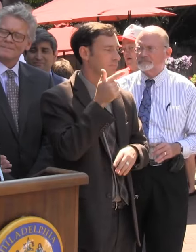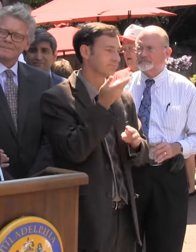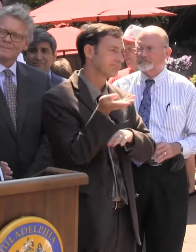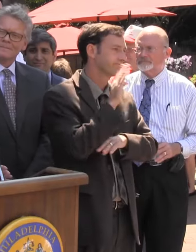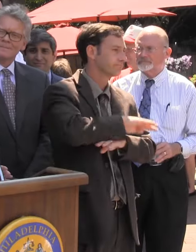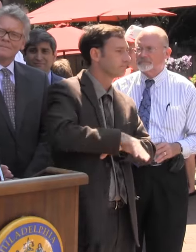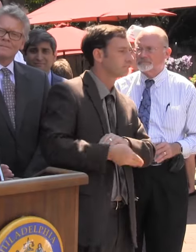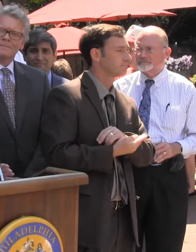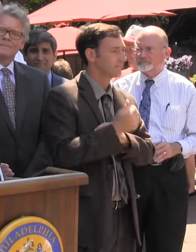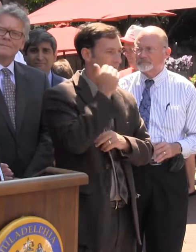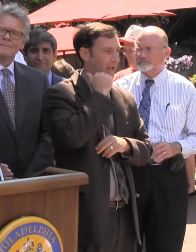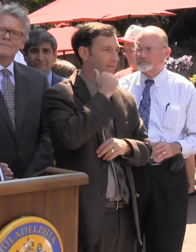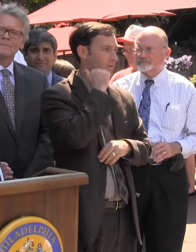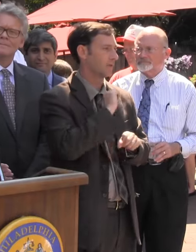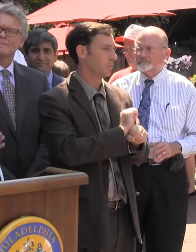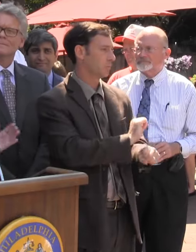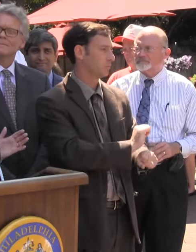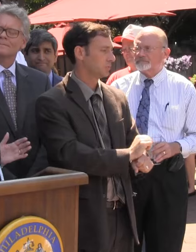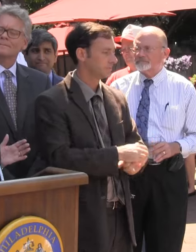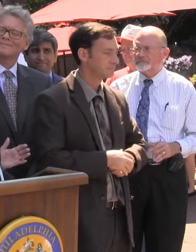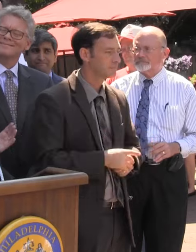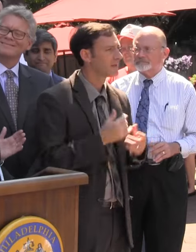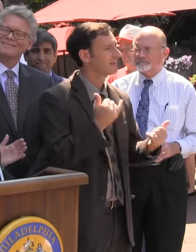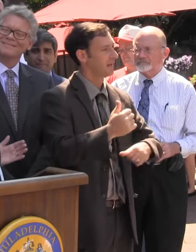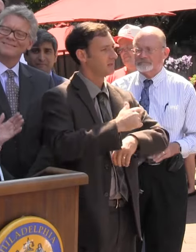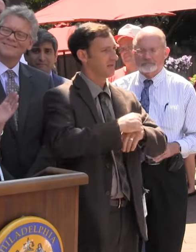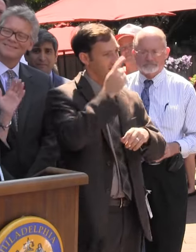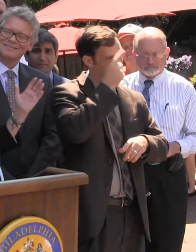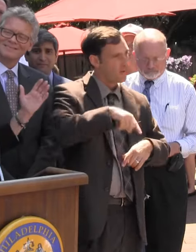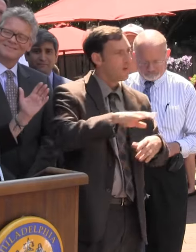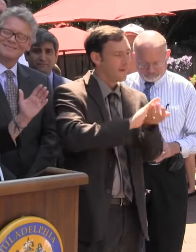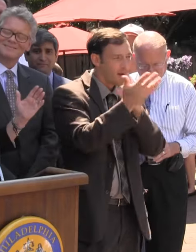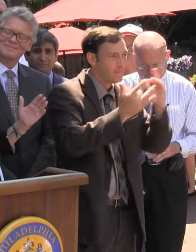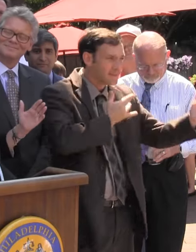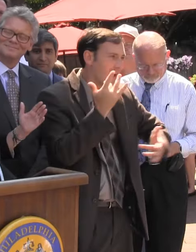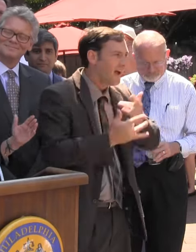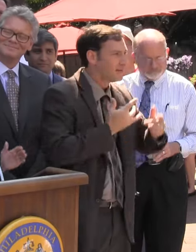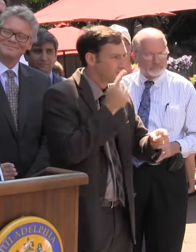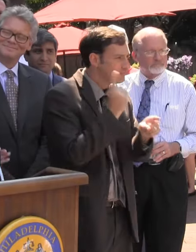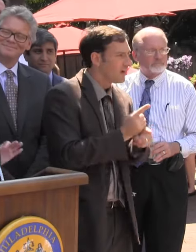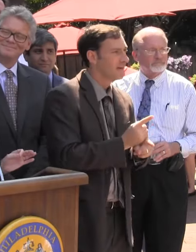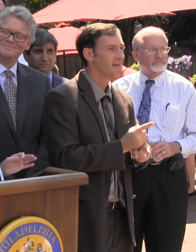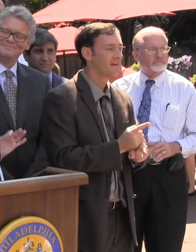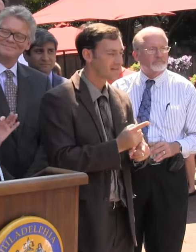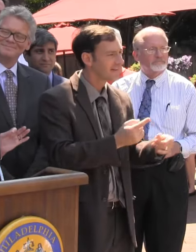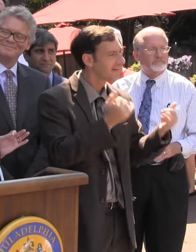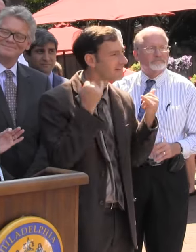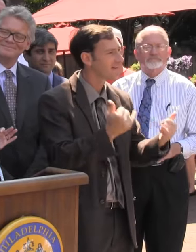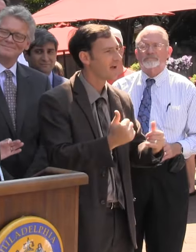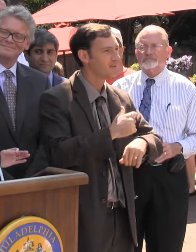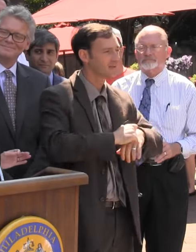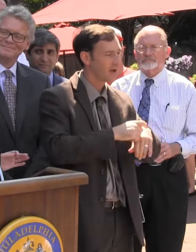work. But now's the time for all of us to get excited! Right? Now is the time to prepare